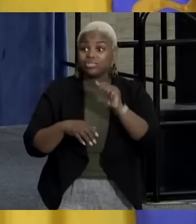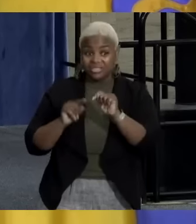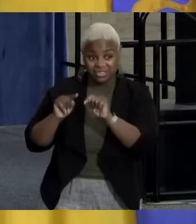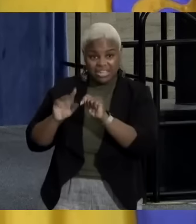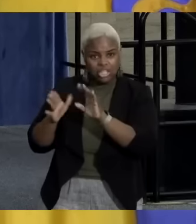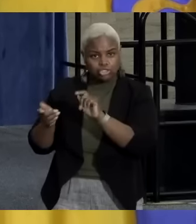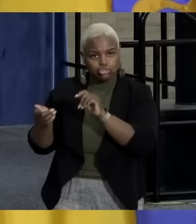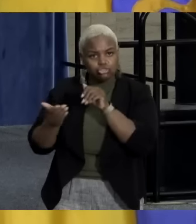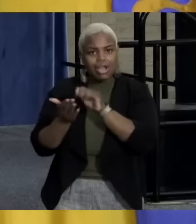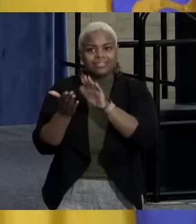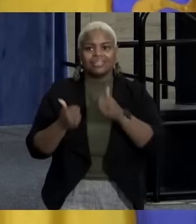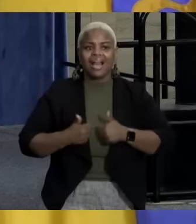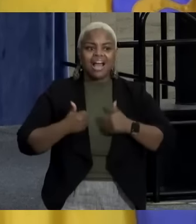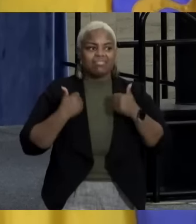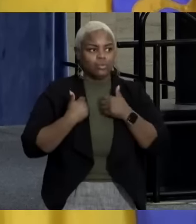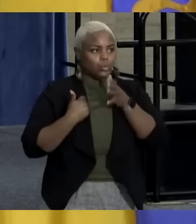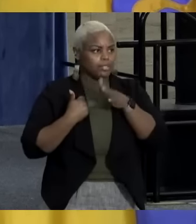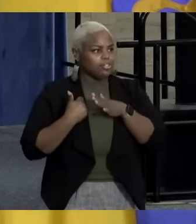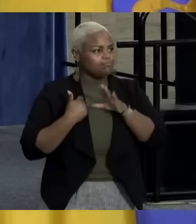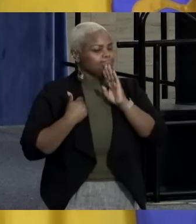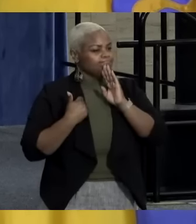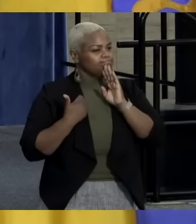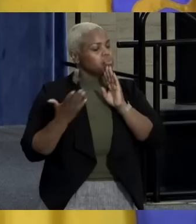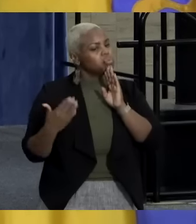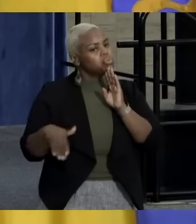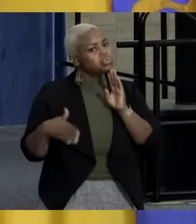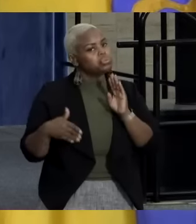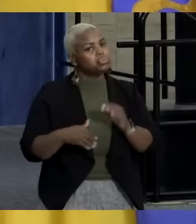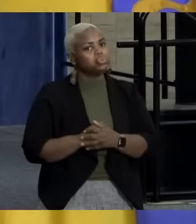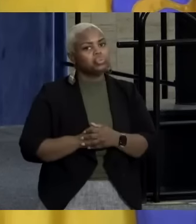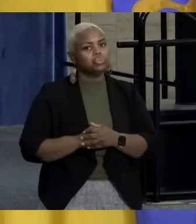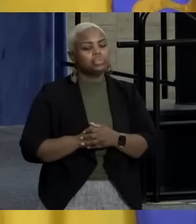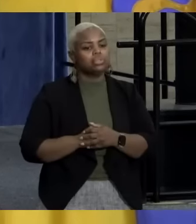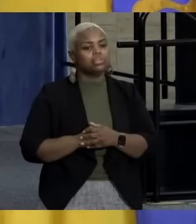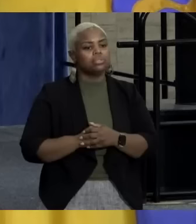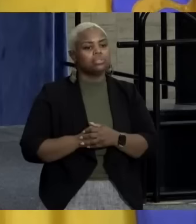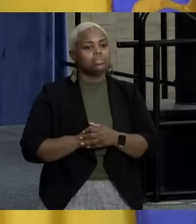of women. Hormone replacement therapy has been found to reduce the risks of